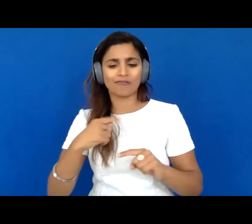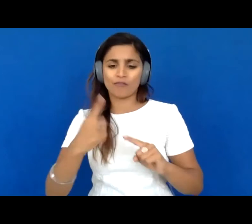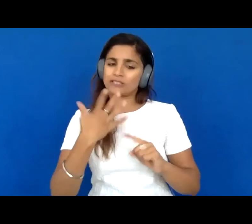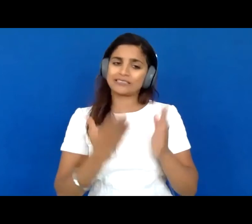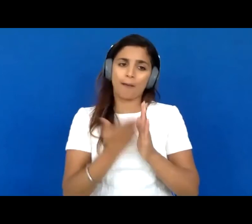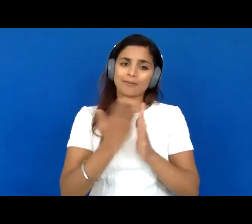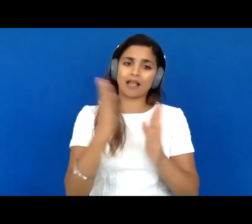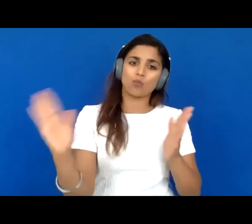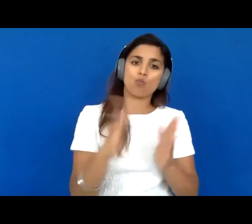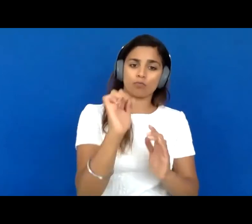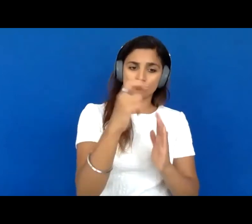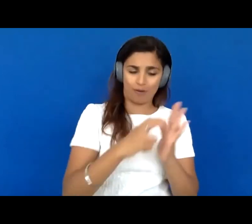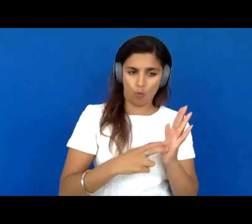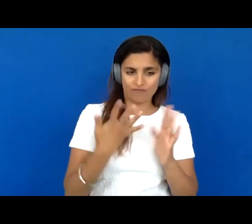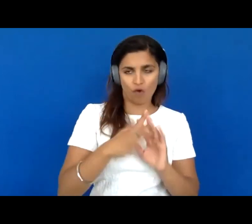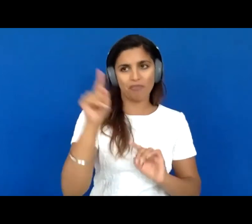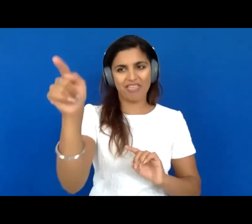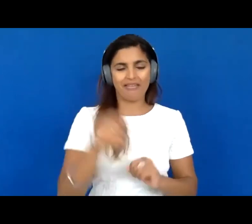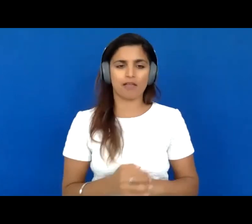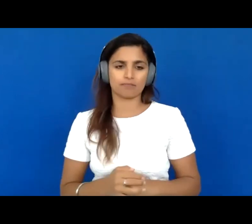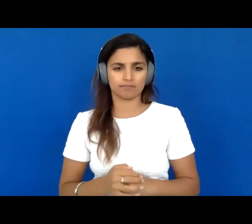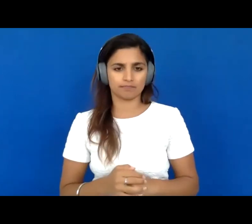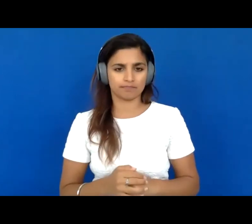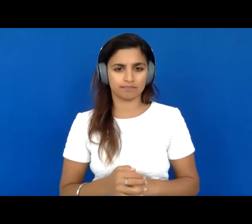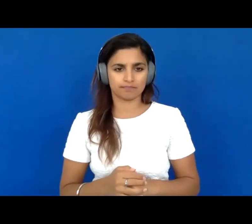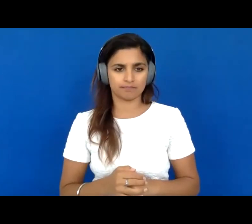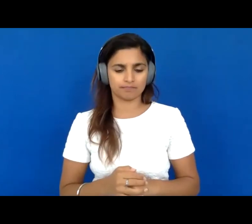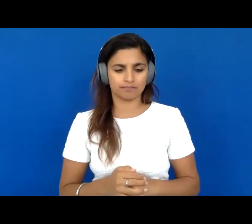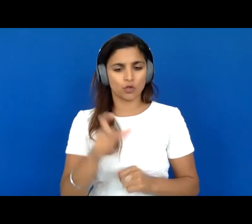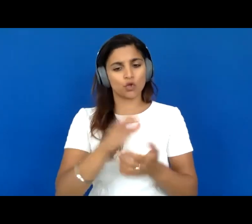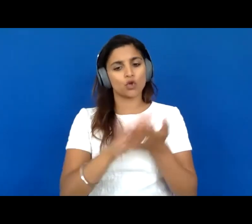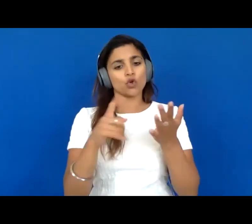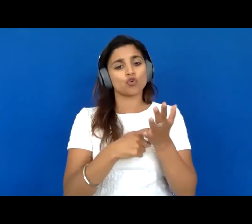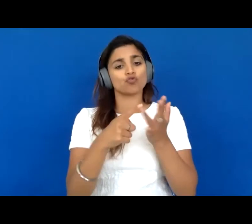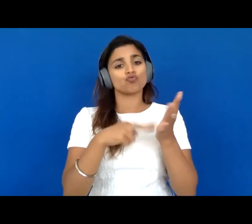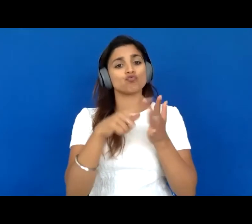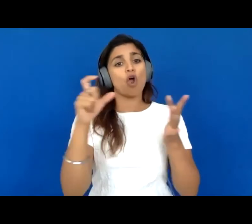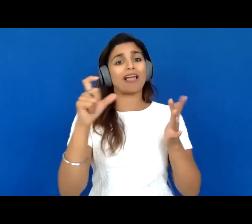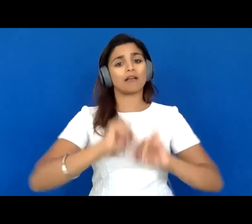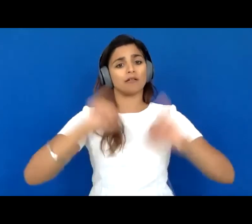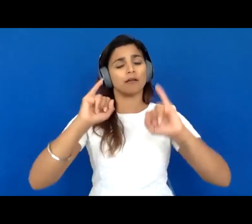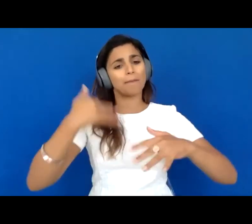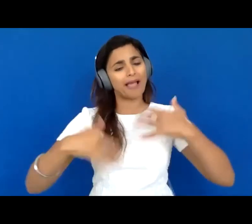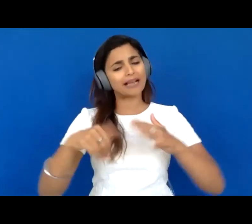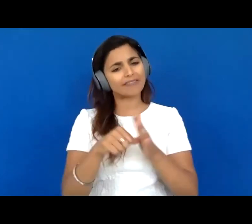from there chronic pain is difficult sorry to hear about that but listen I